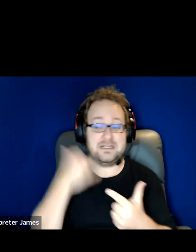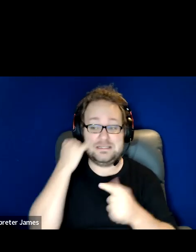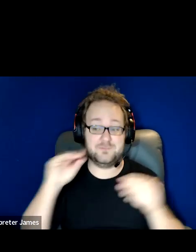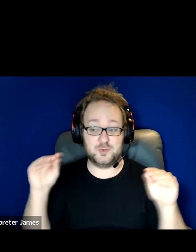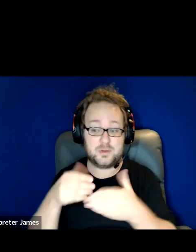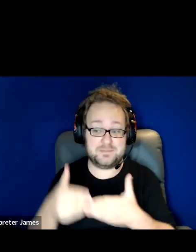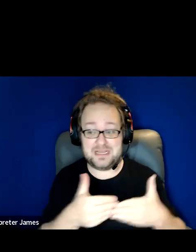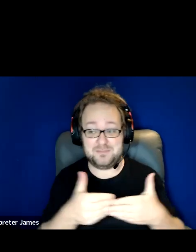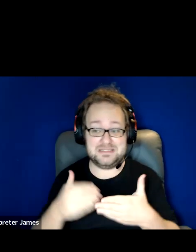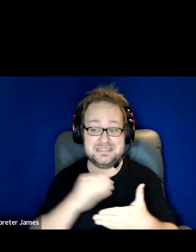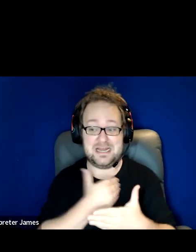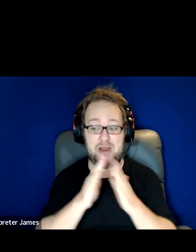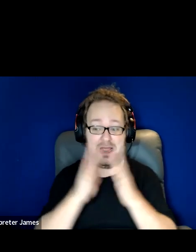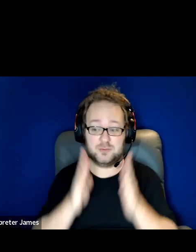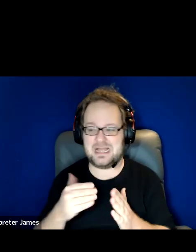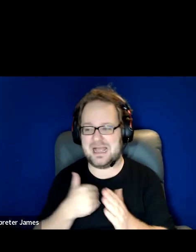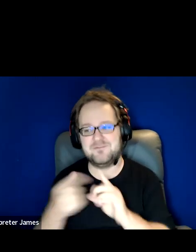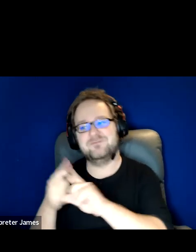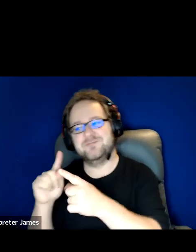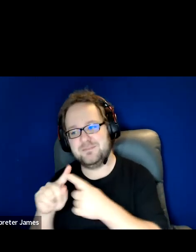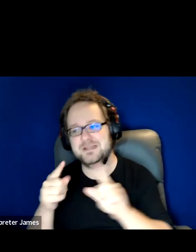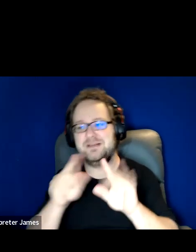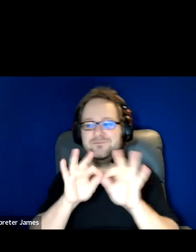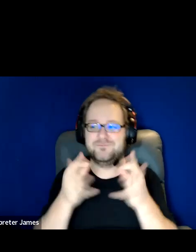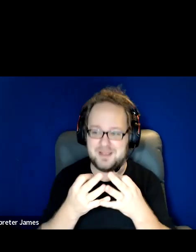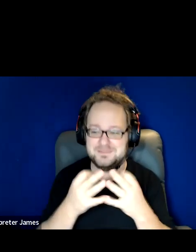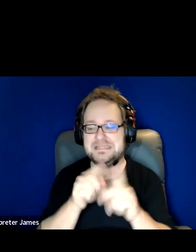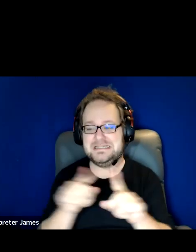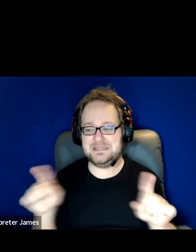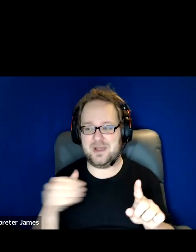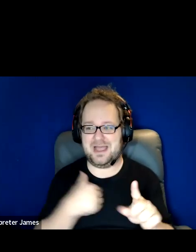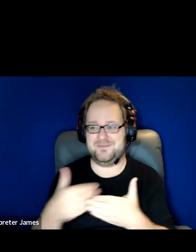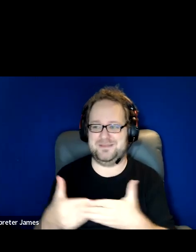we certainly have family or friends who have infants in their households.